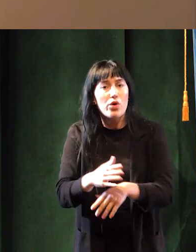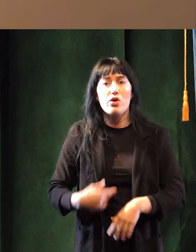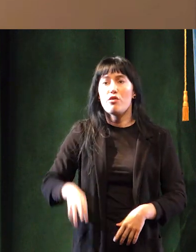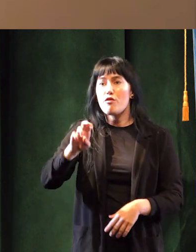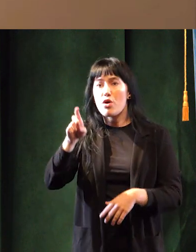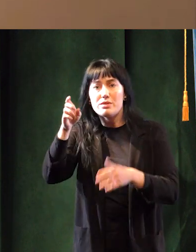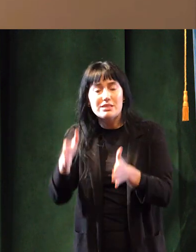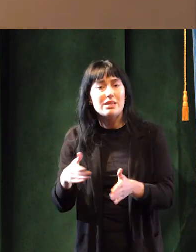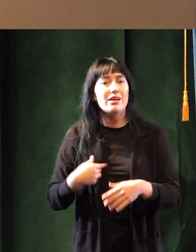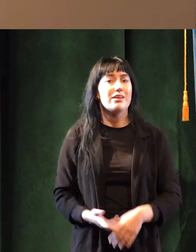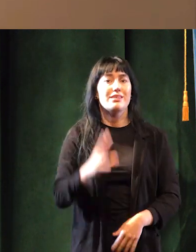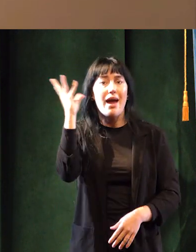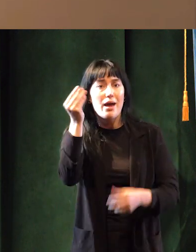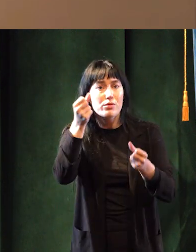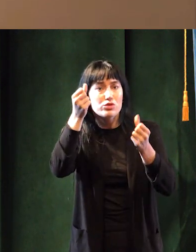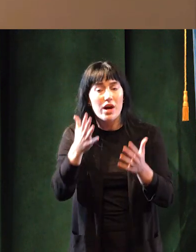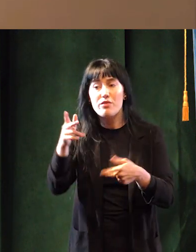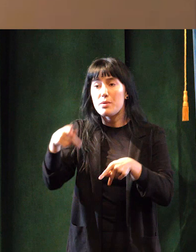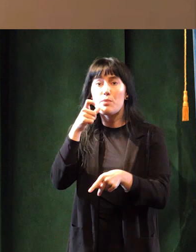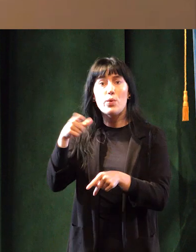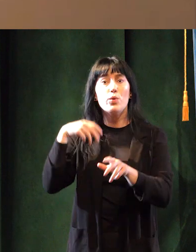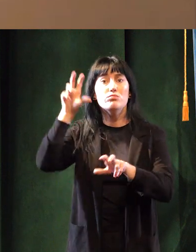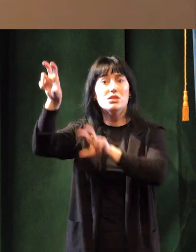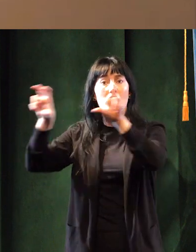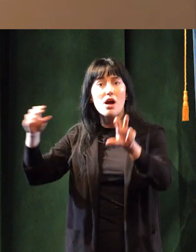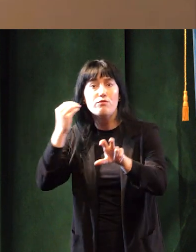ambulance drivers people who spat the food in the supermarkets and stand